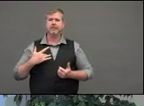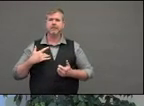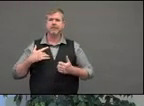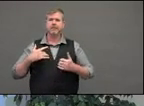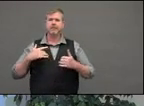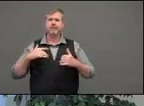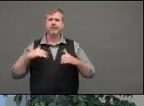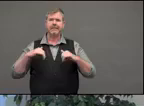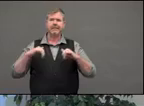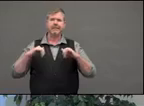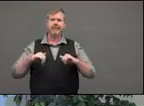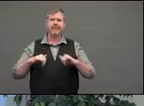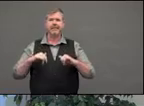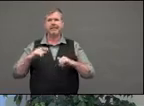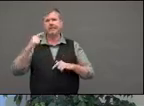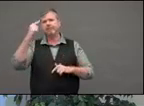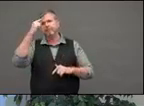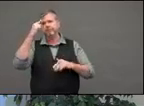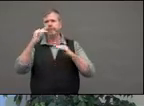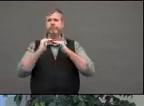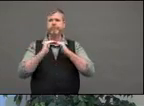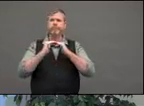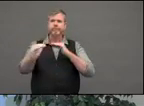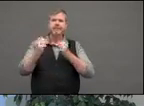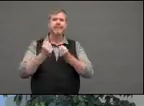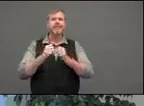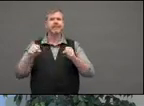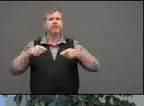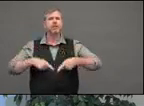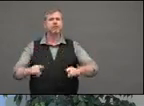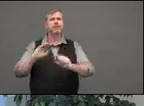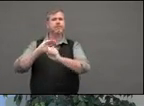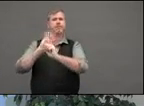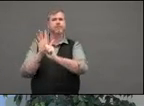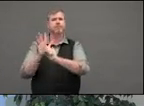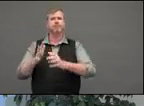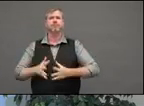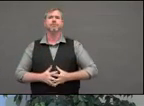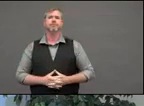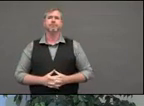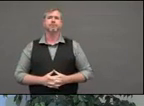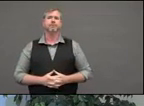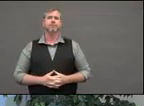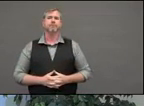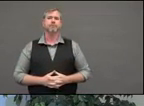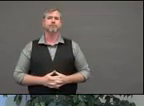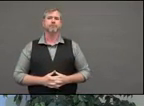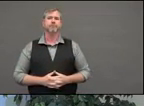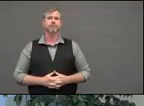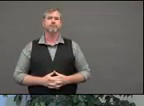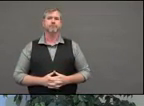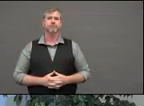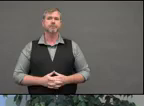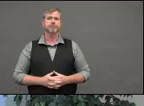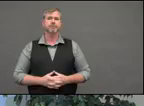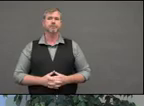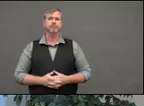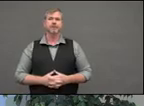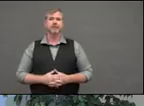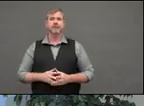Carlos you can go first. CV: Okay um so for me staying sane during COVID-19 I